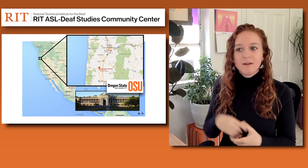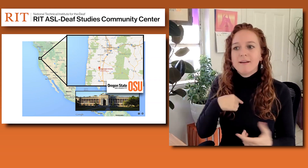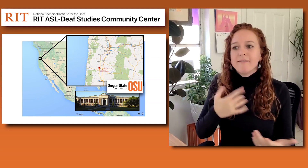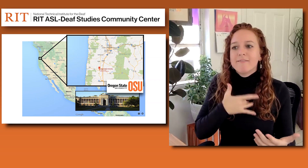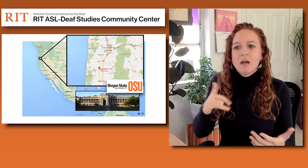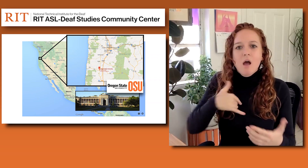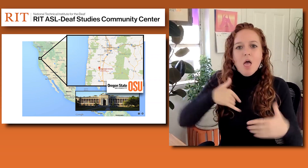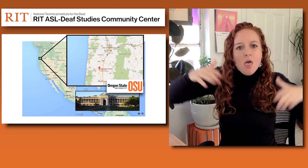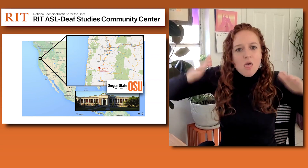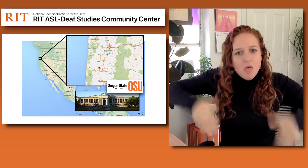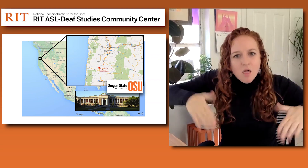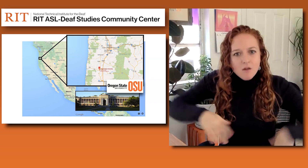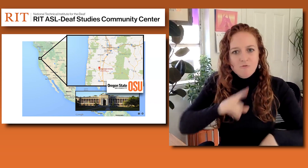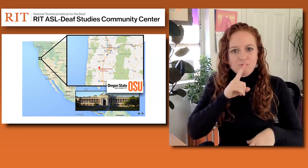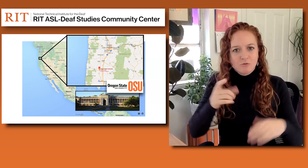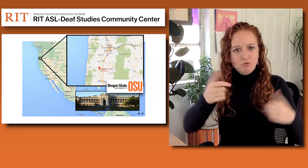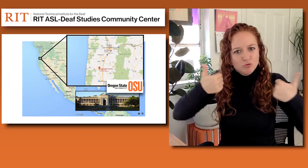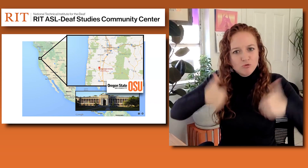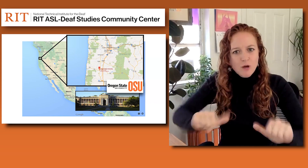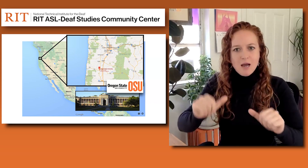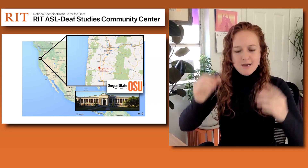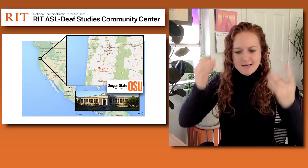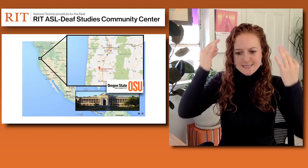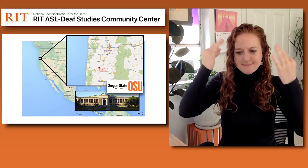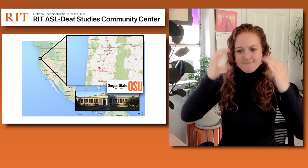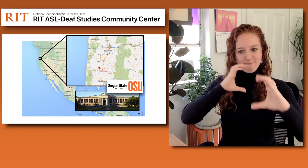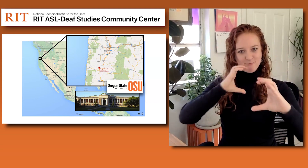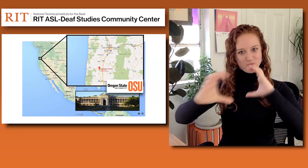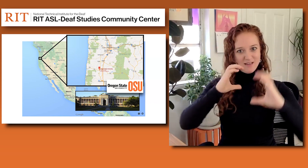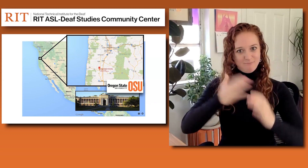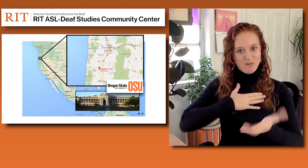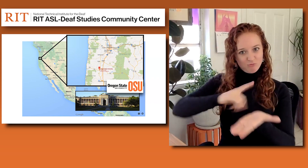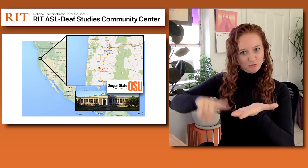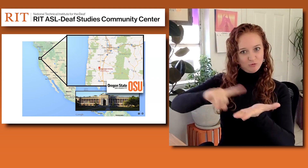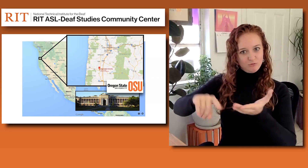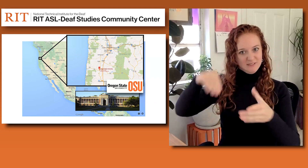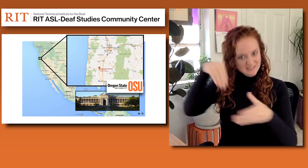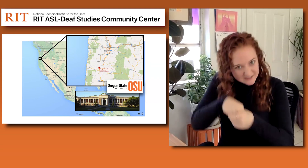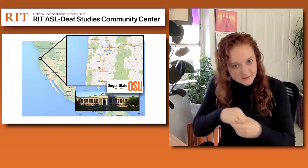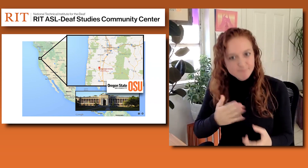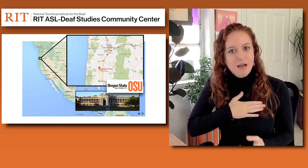for the interpreter. But I hadn't really tried to communicate my research